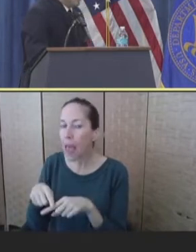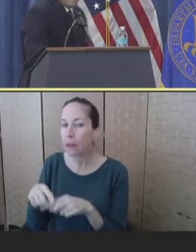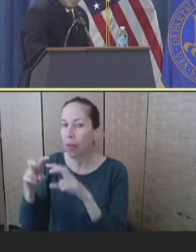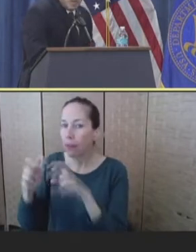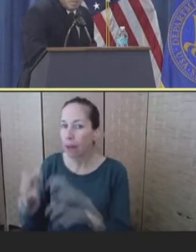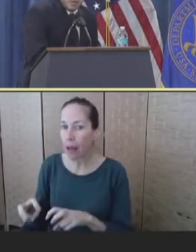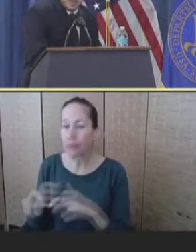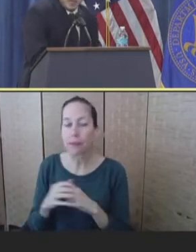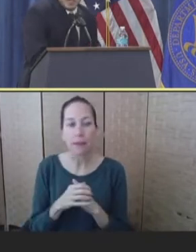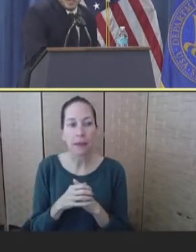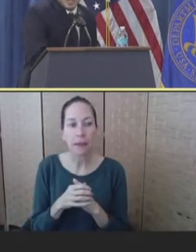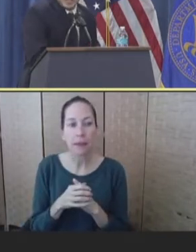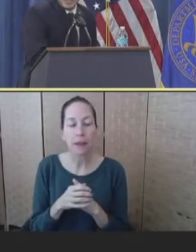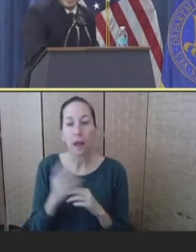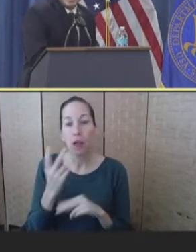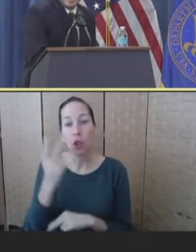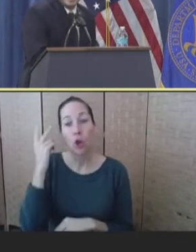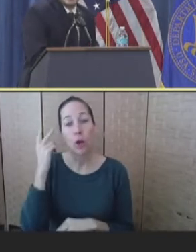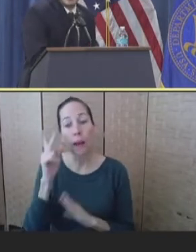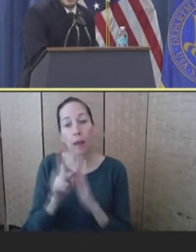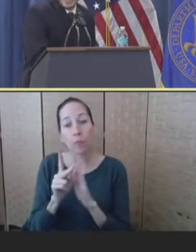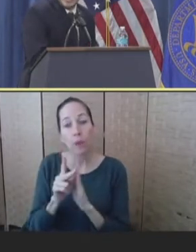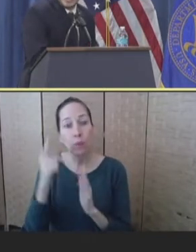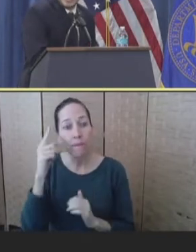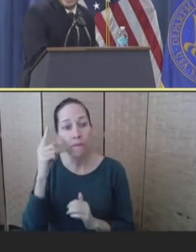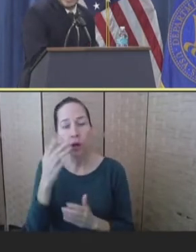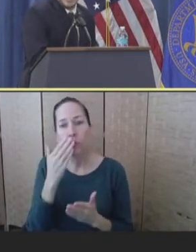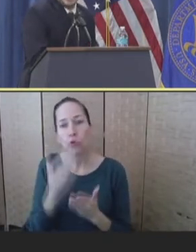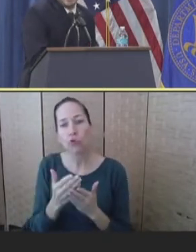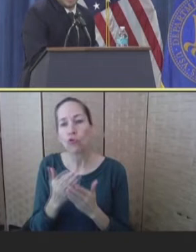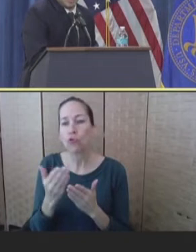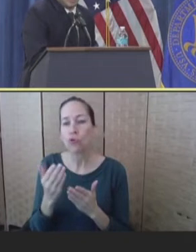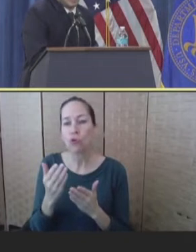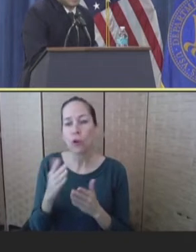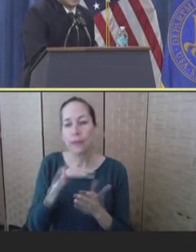The look back period is to identify good study candidates and measure covariates.